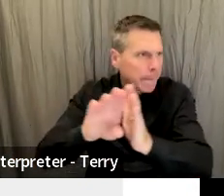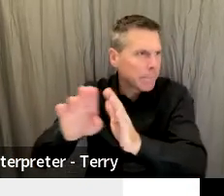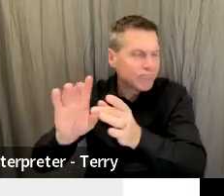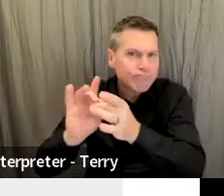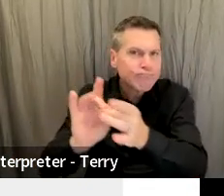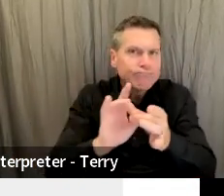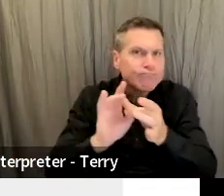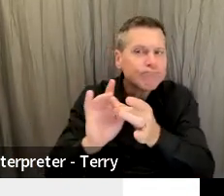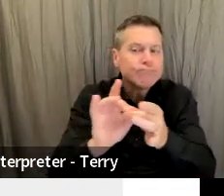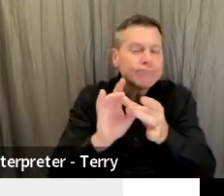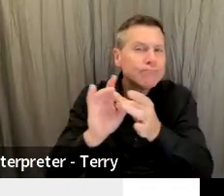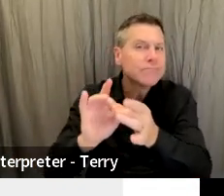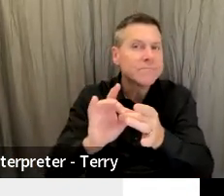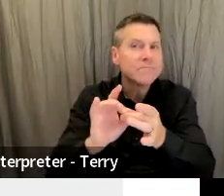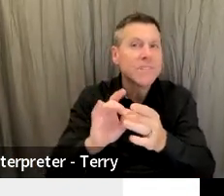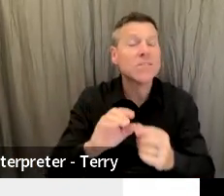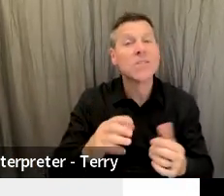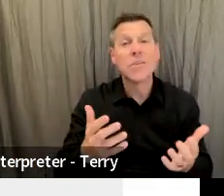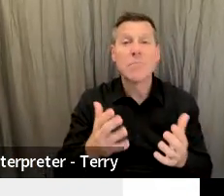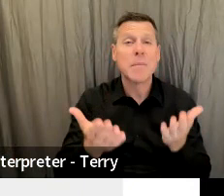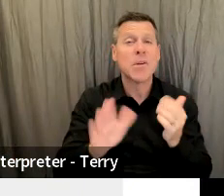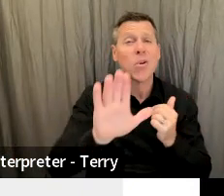of your department and your discipline and,